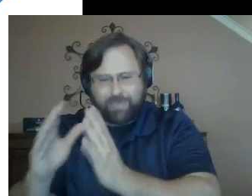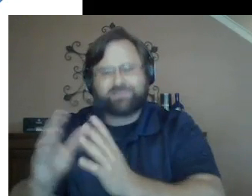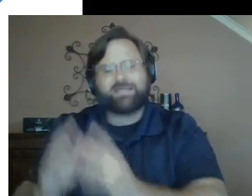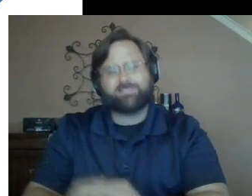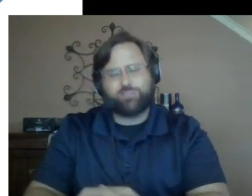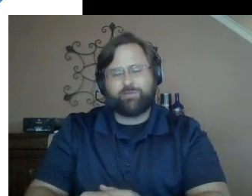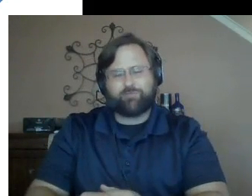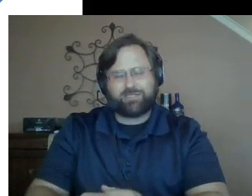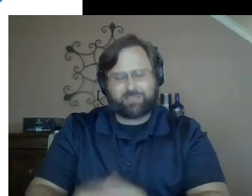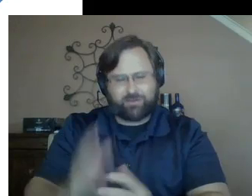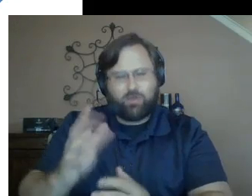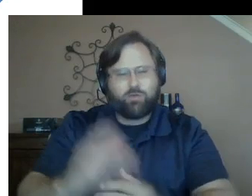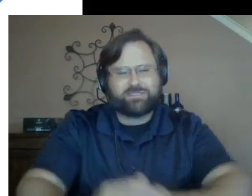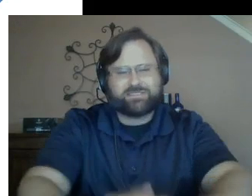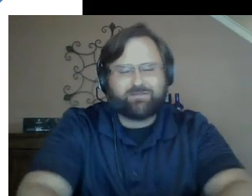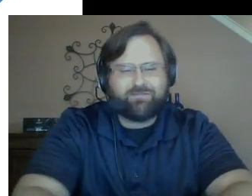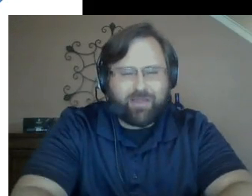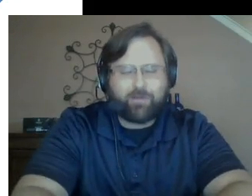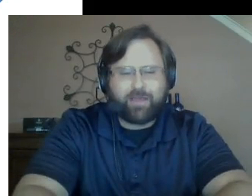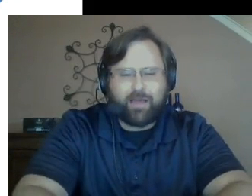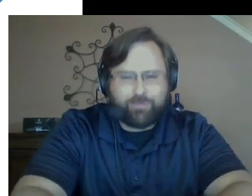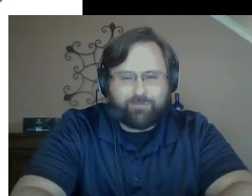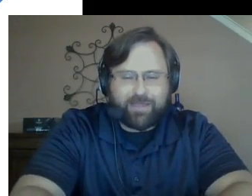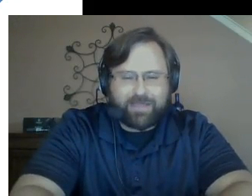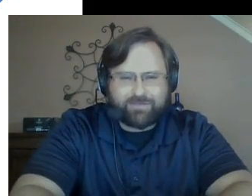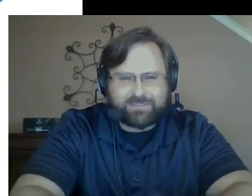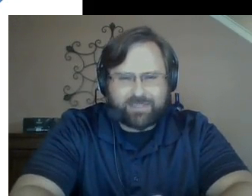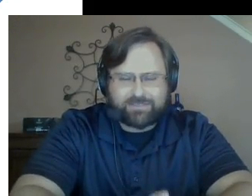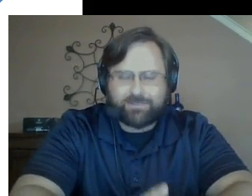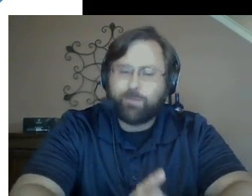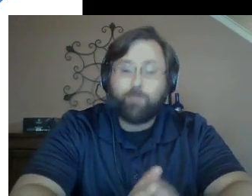emphasized new information which is at the very very end of the sentence but